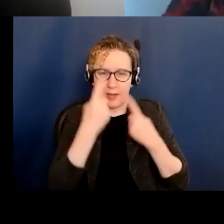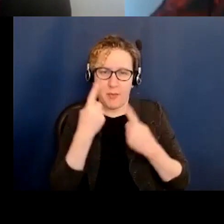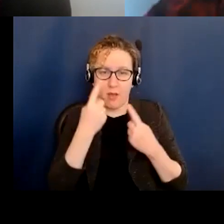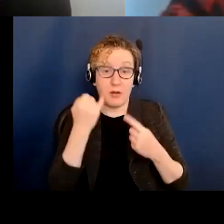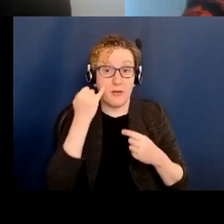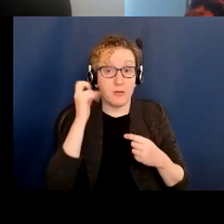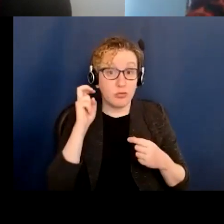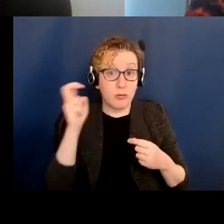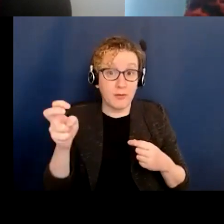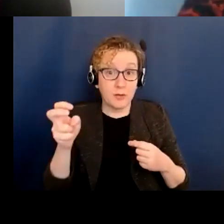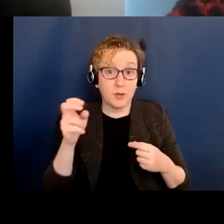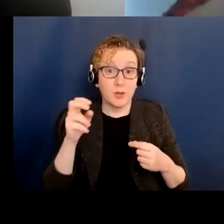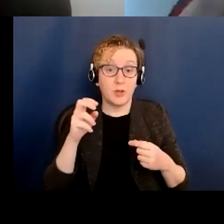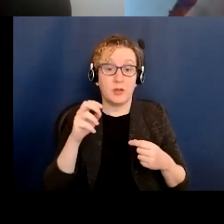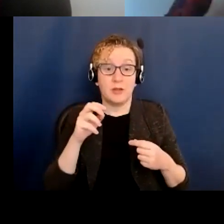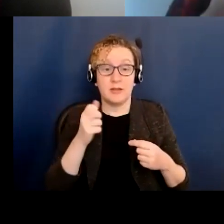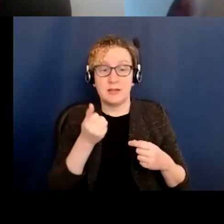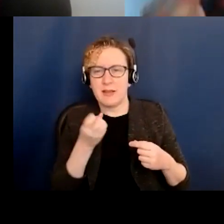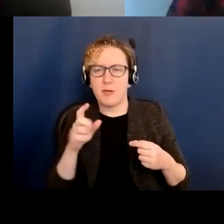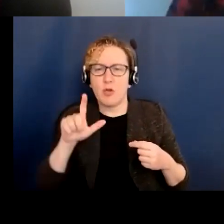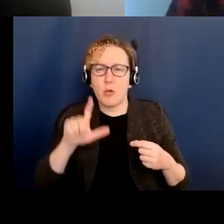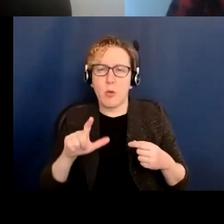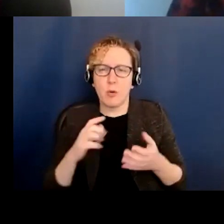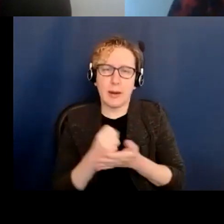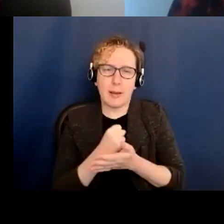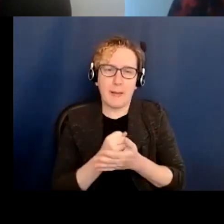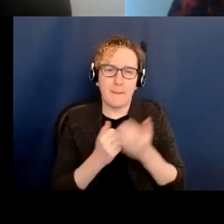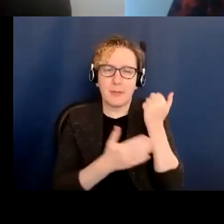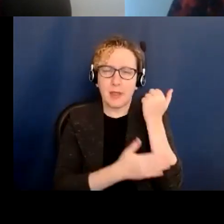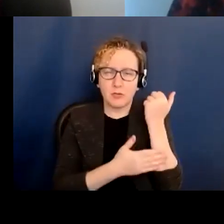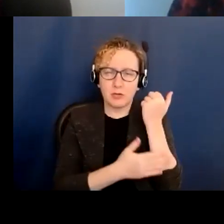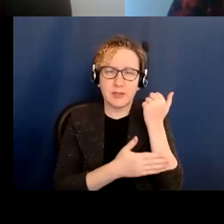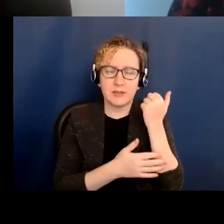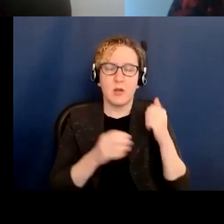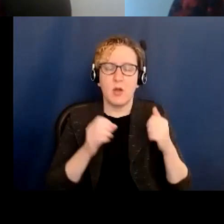to a number of lower income countries or if you're traveling to a number of countries